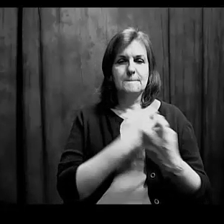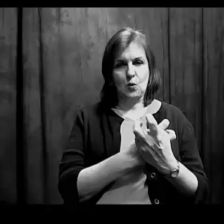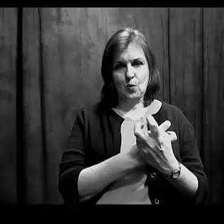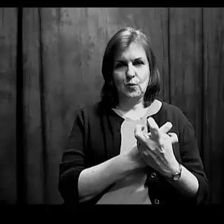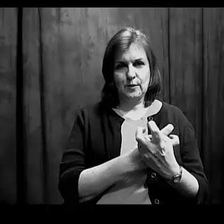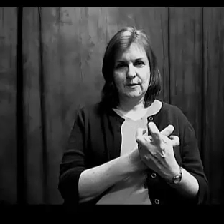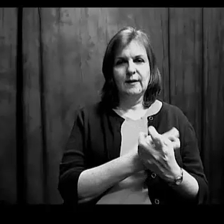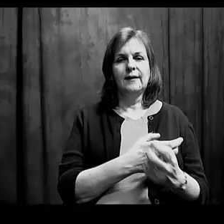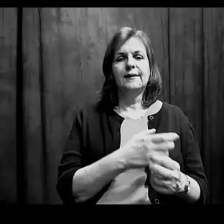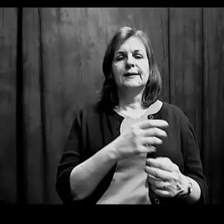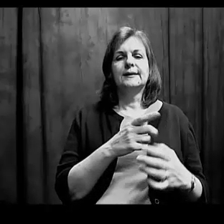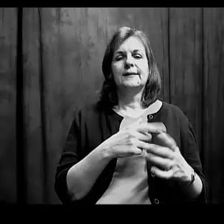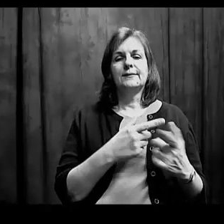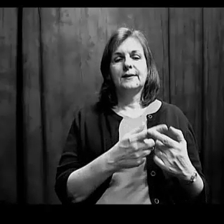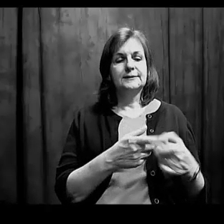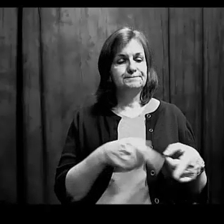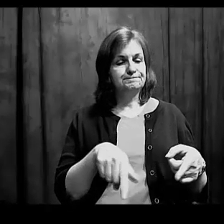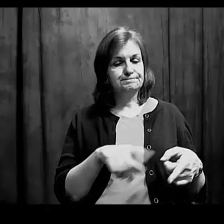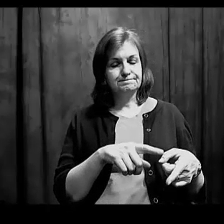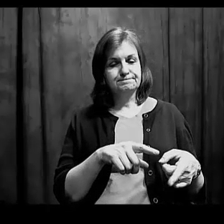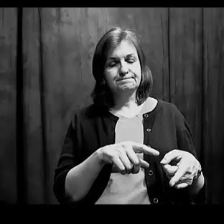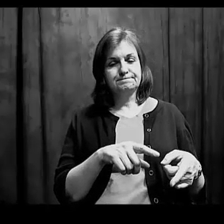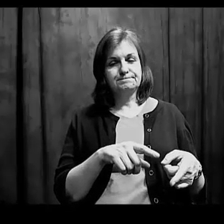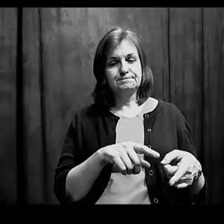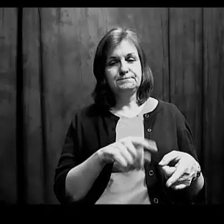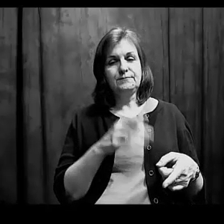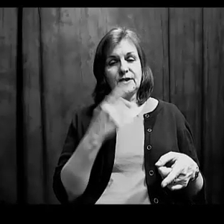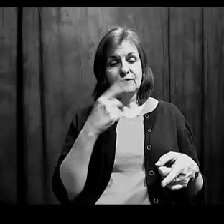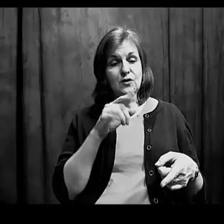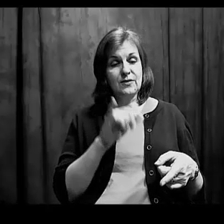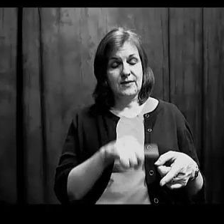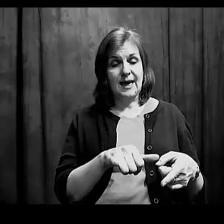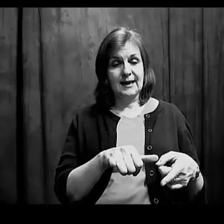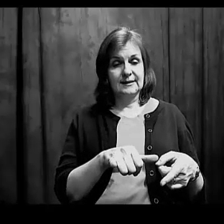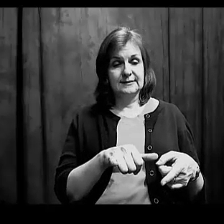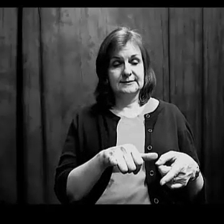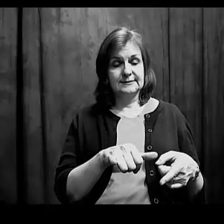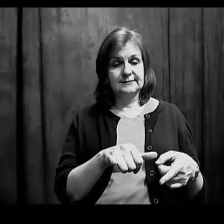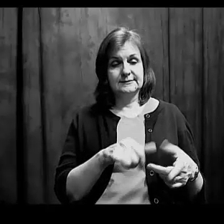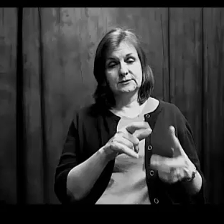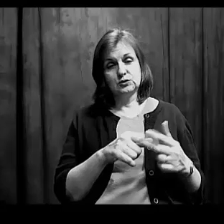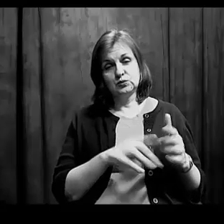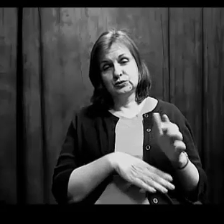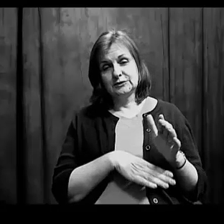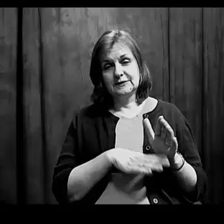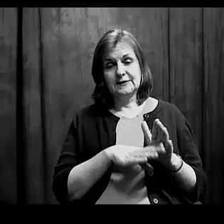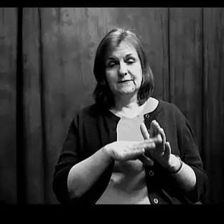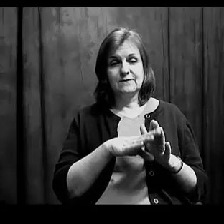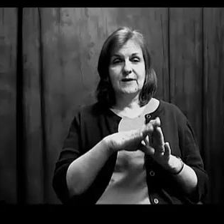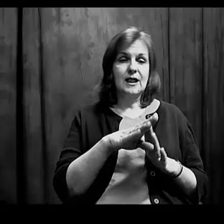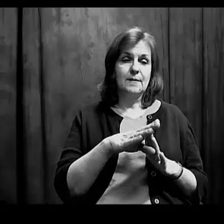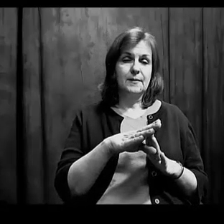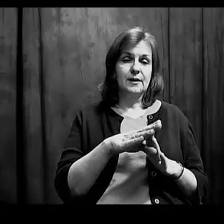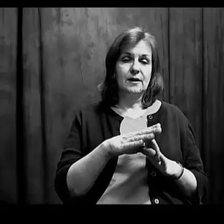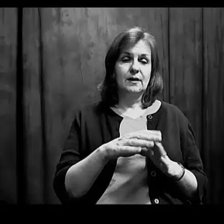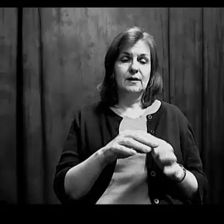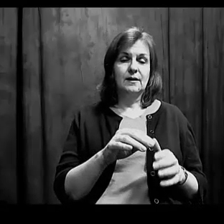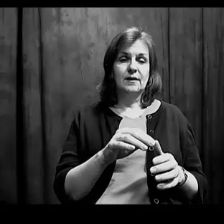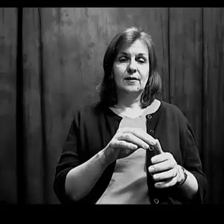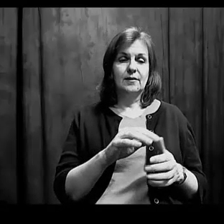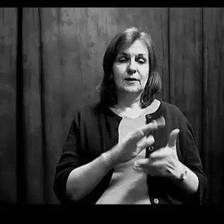so what we have to look for is in order to move further through our development of